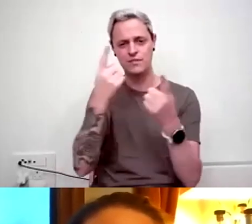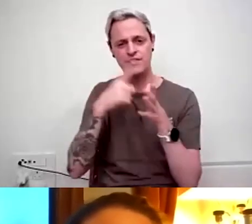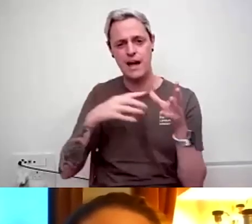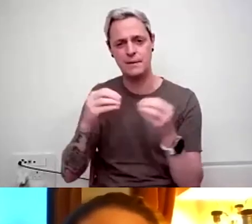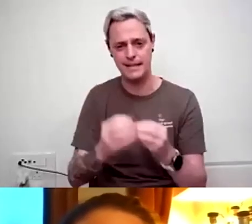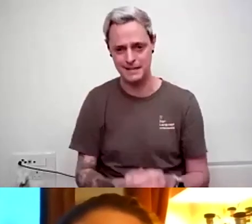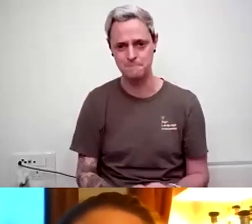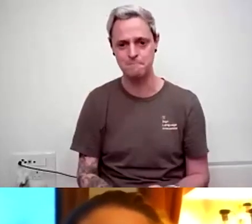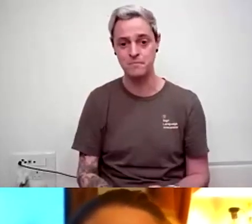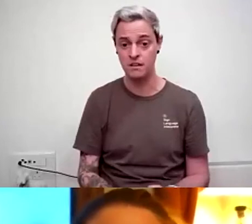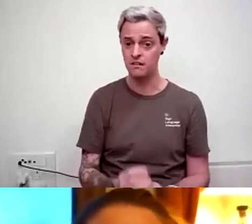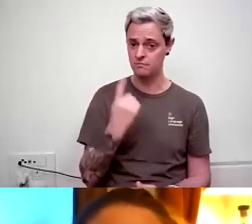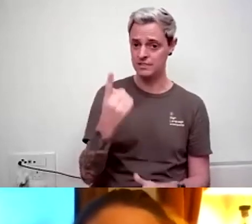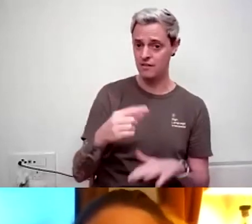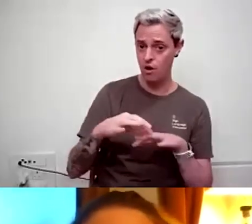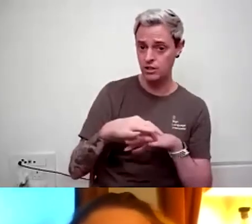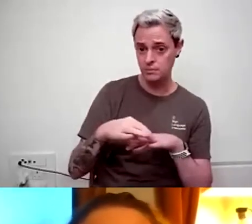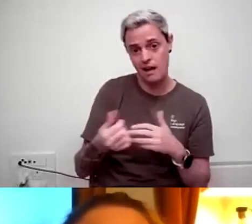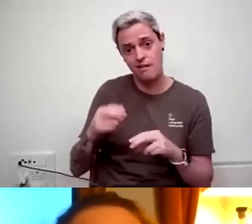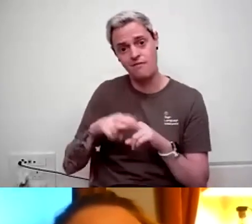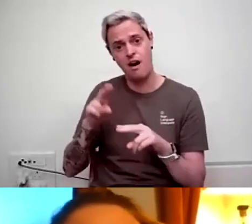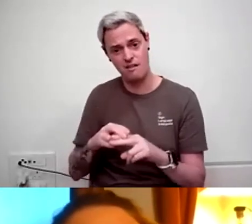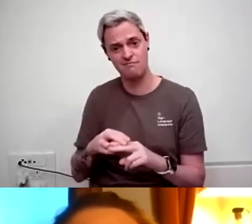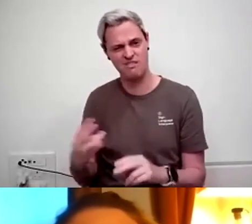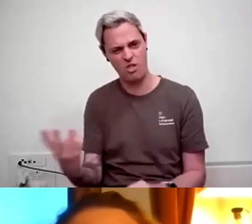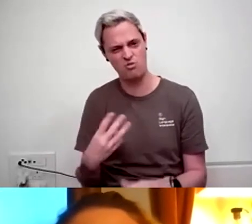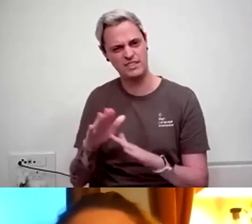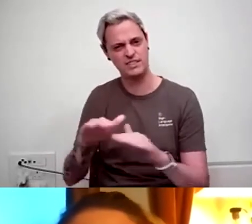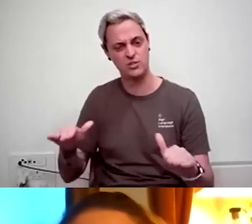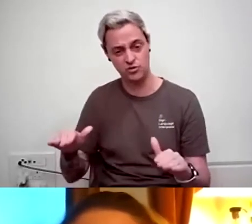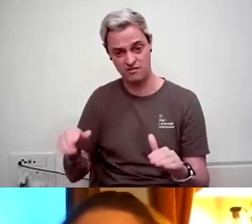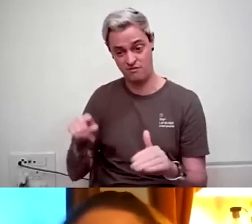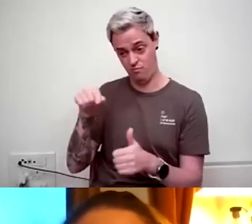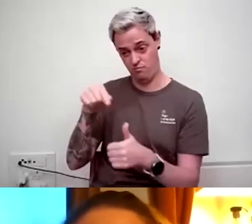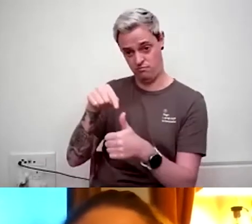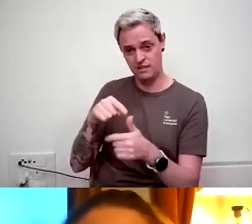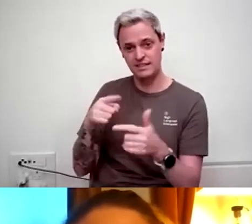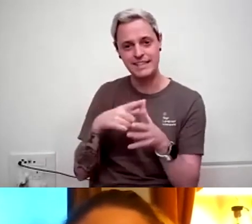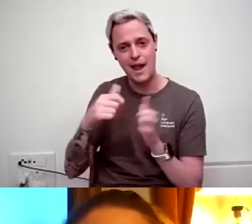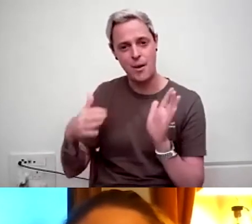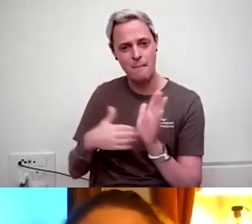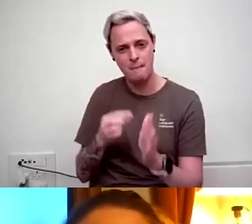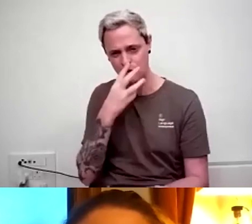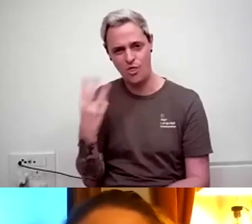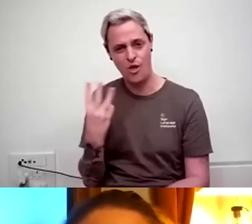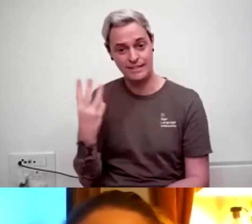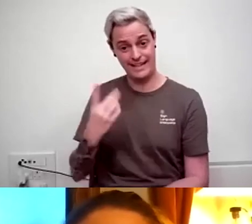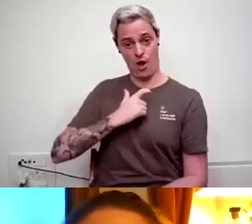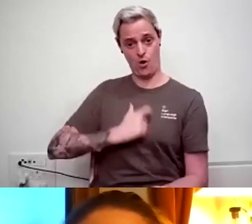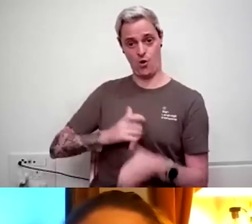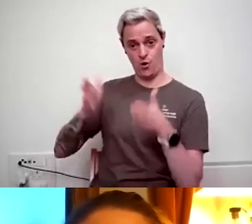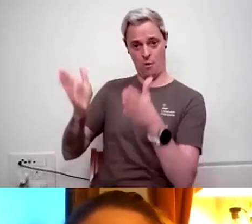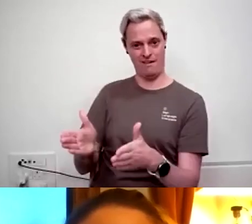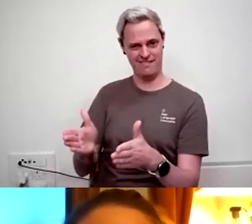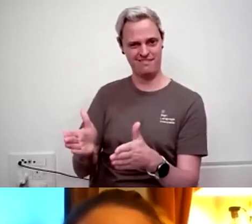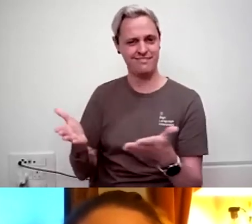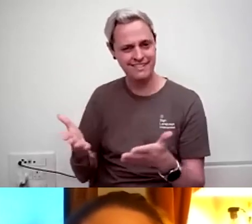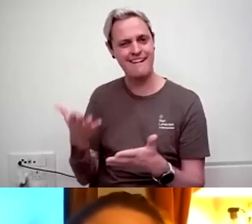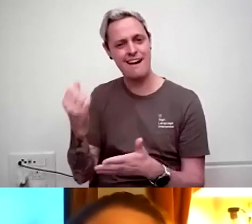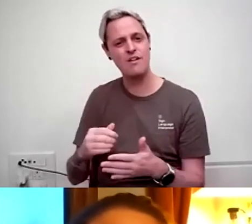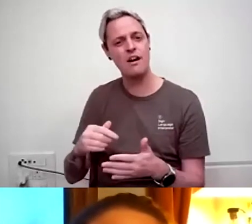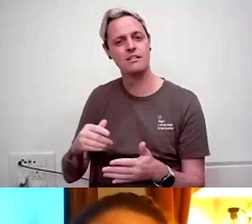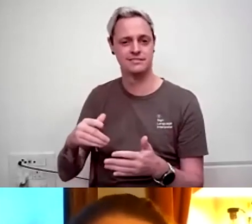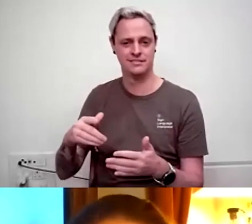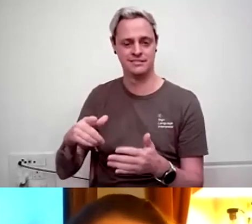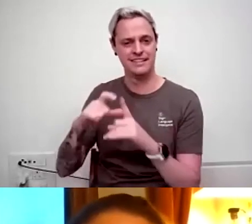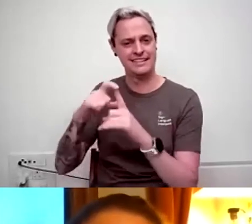He is also a husband and father of three children, including Adam, who is 13 [*correction: 18], a delightful human being and has Down syndrome and autism.